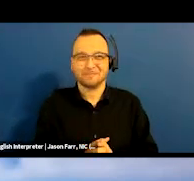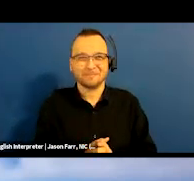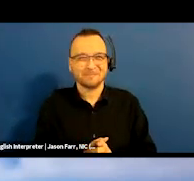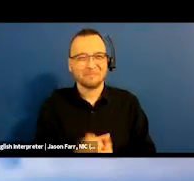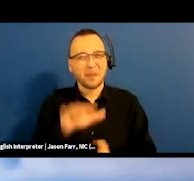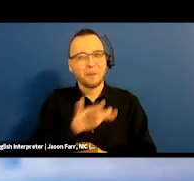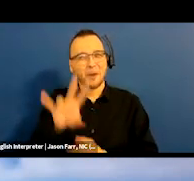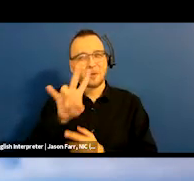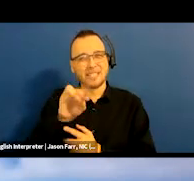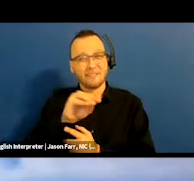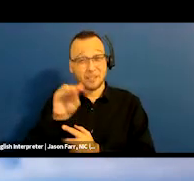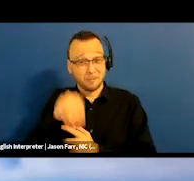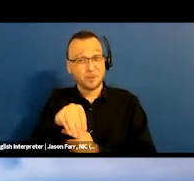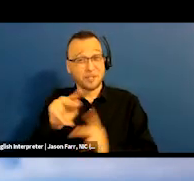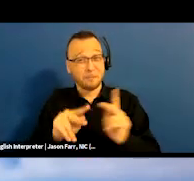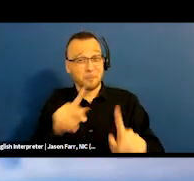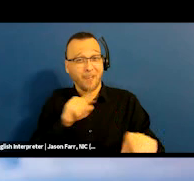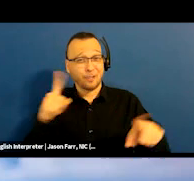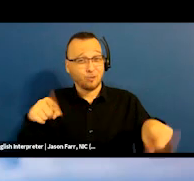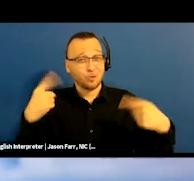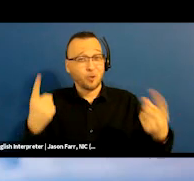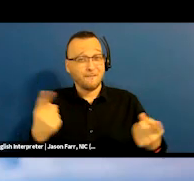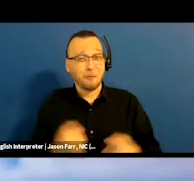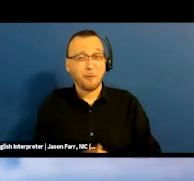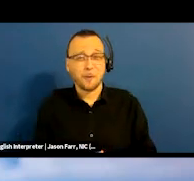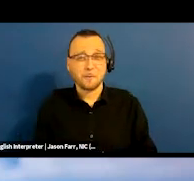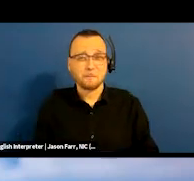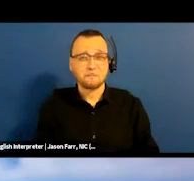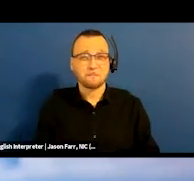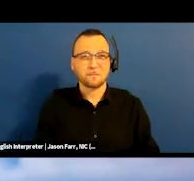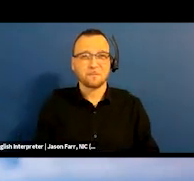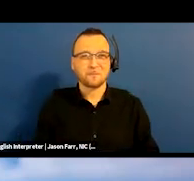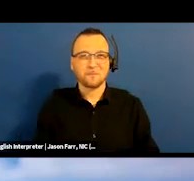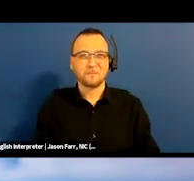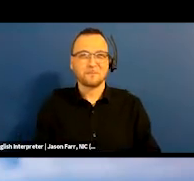So you can just decide, because they're all anonymous, just how do you feel, helps give our presenters